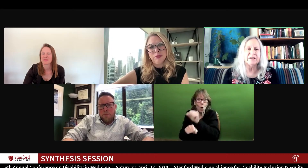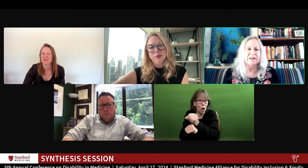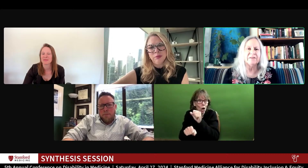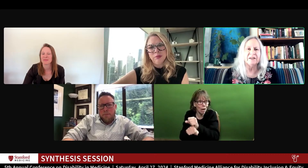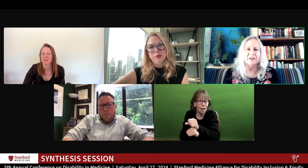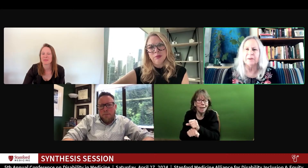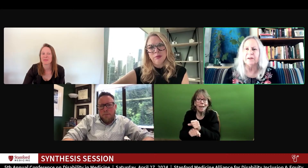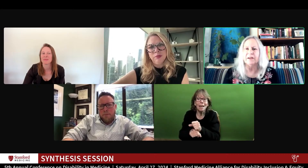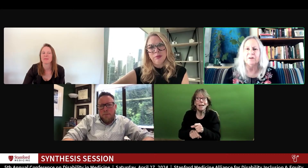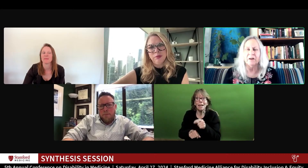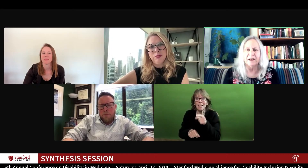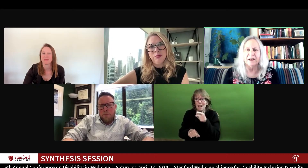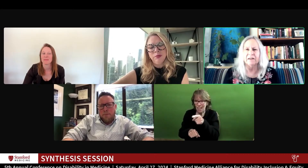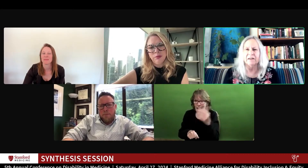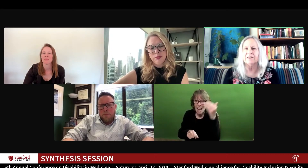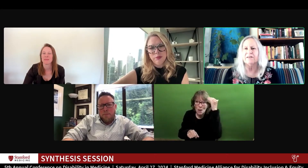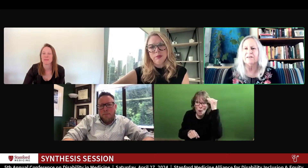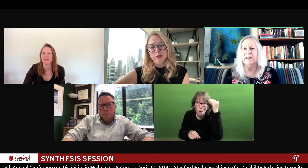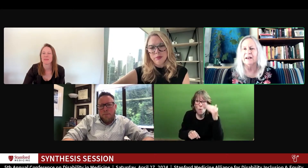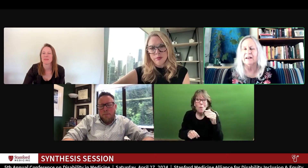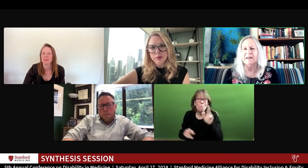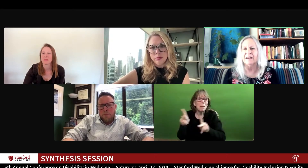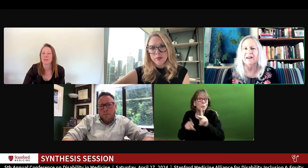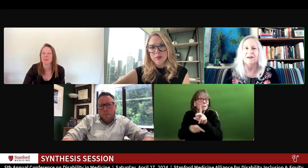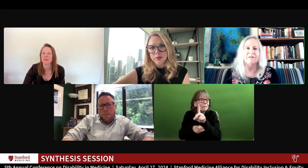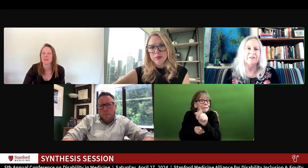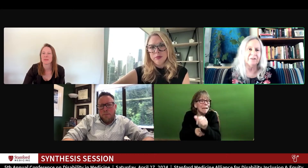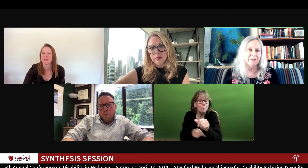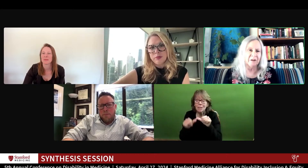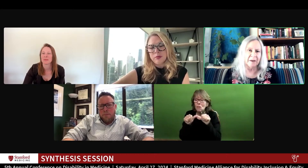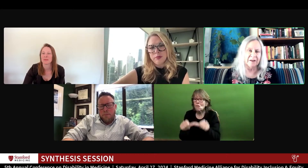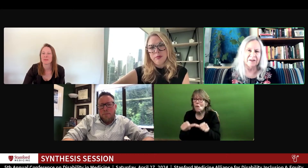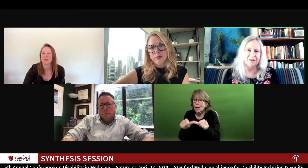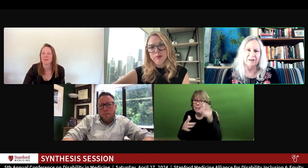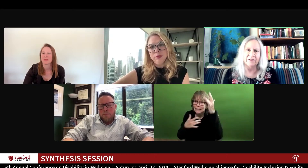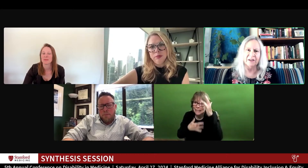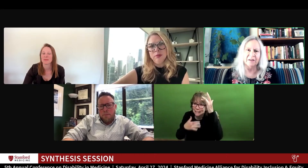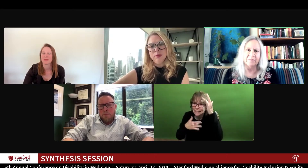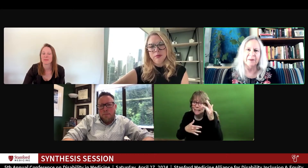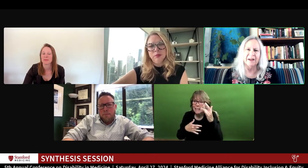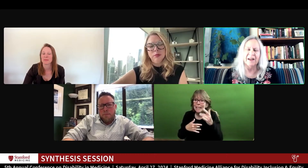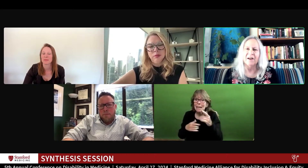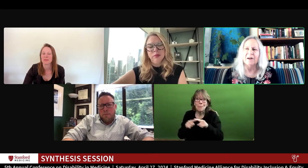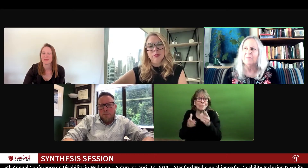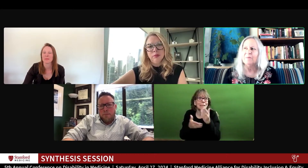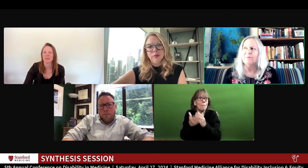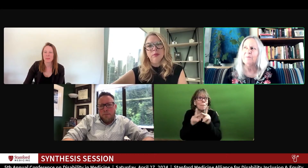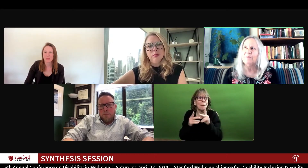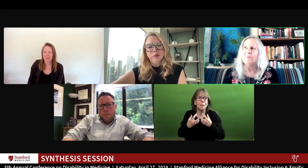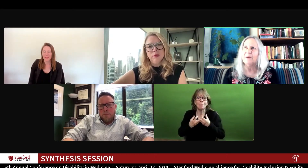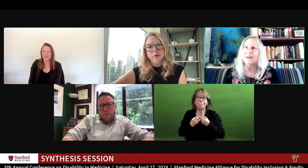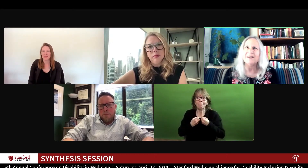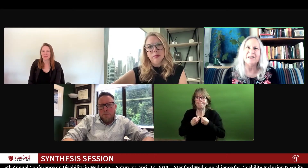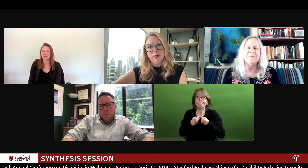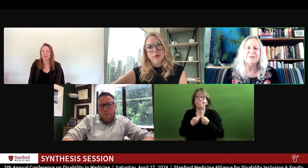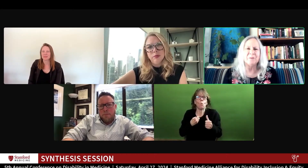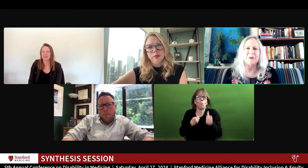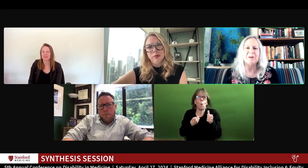of disability chronic illness and are fearful about disclosing. But it seems that once we